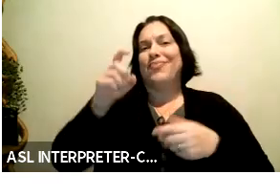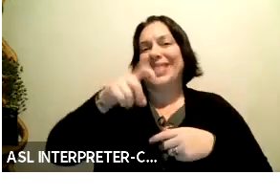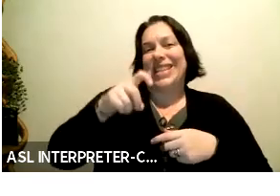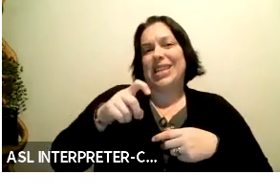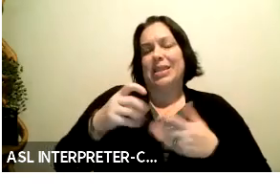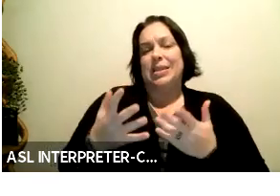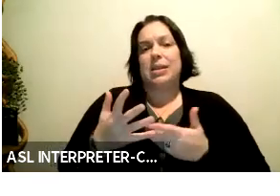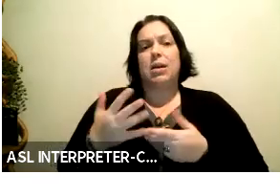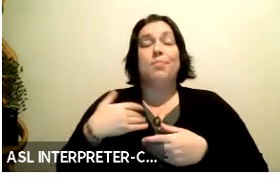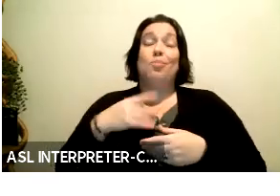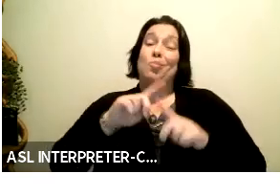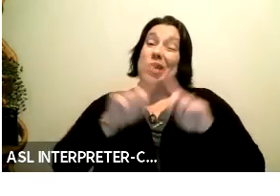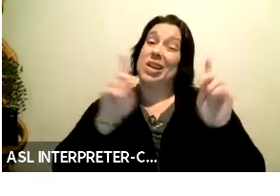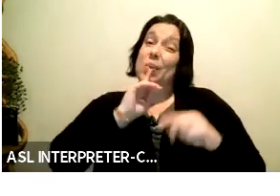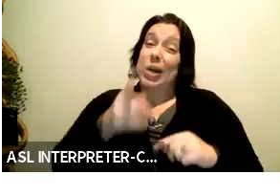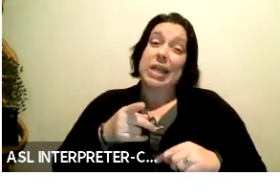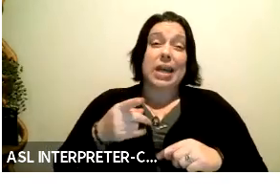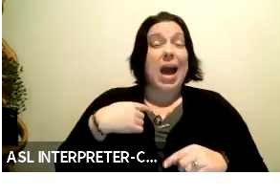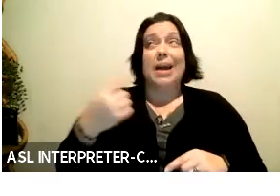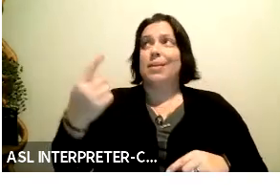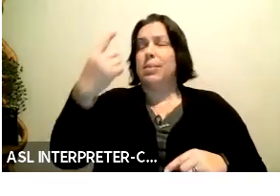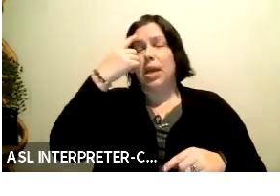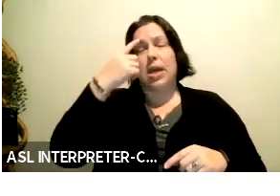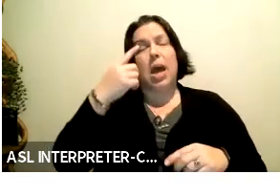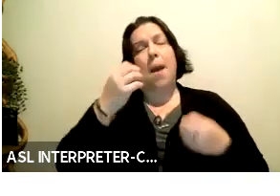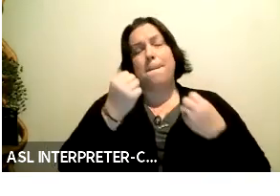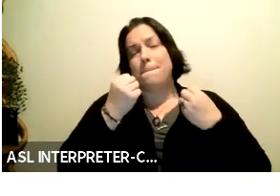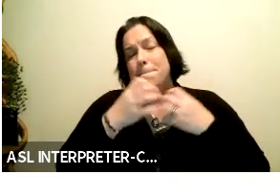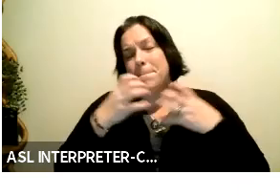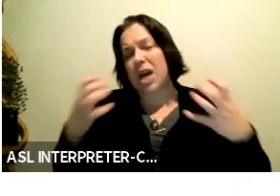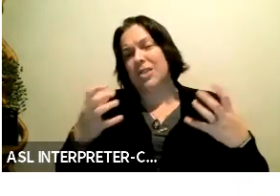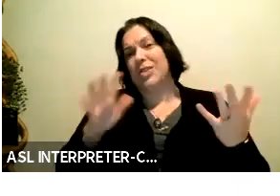realized how comprehensively overwhelmed public health and healthcare staff would